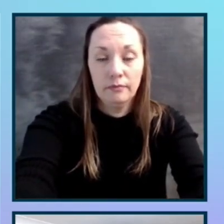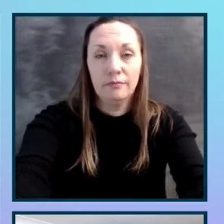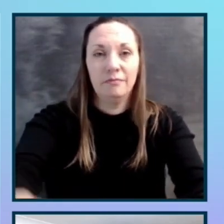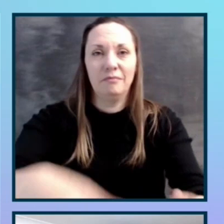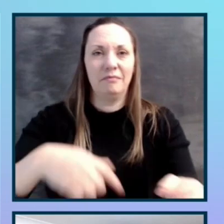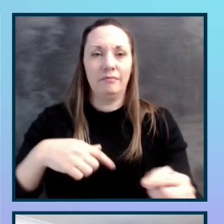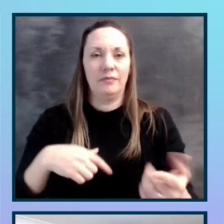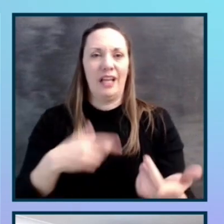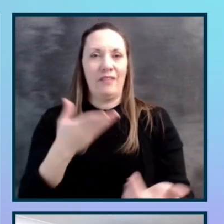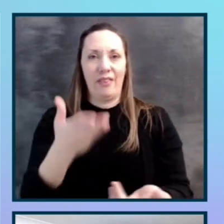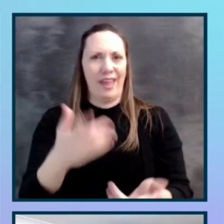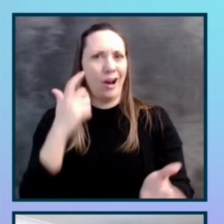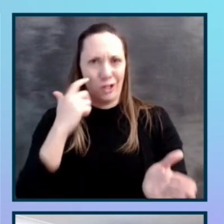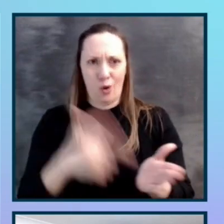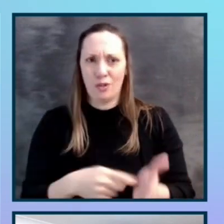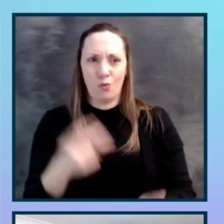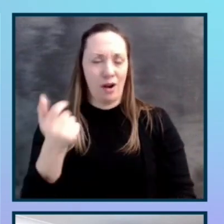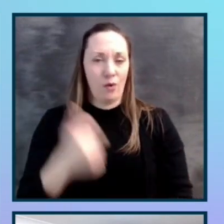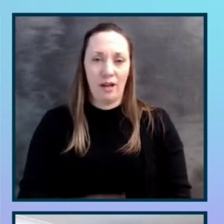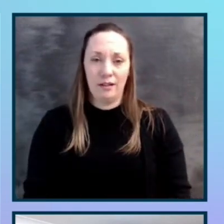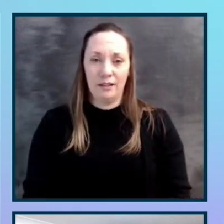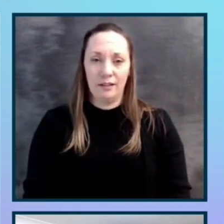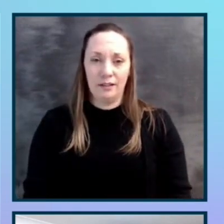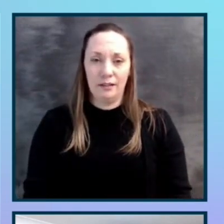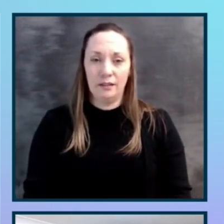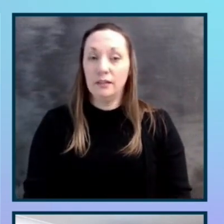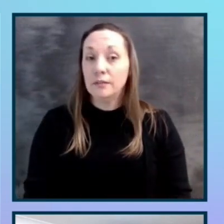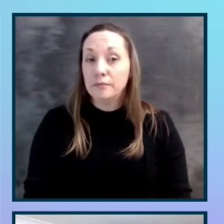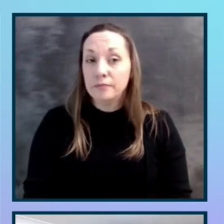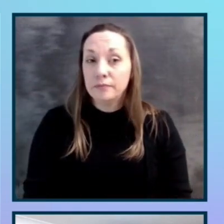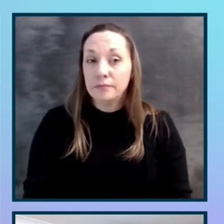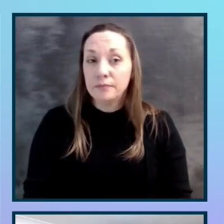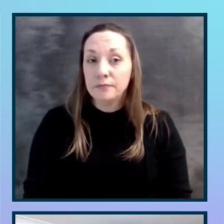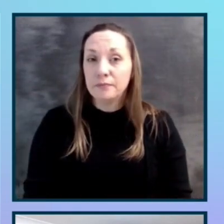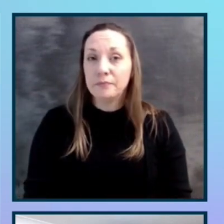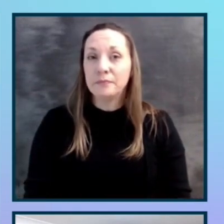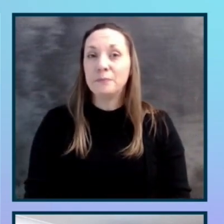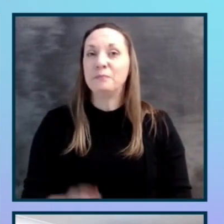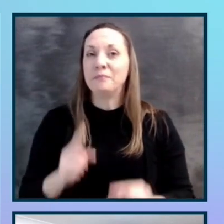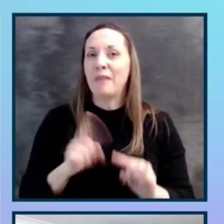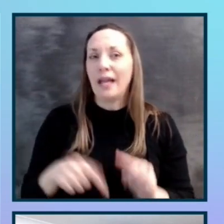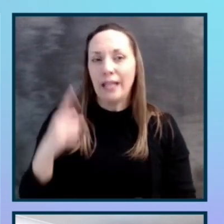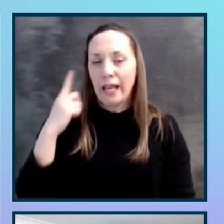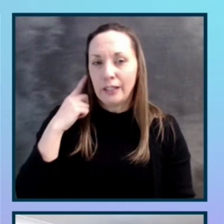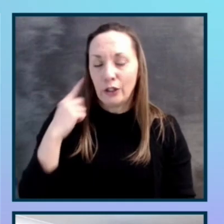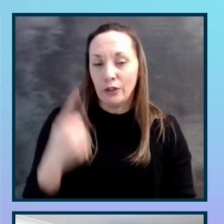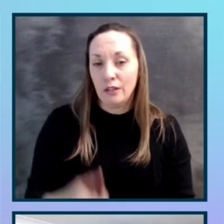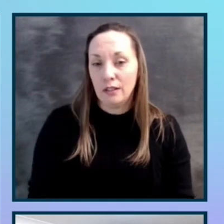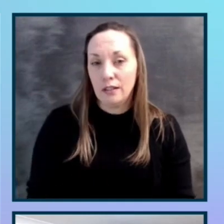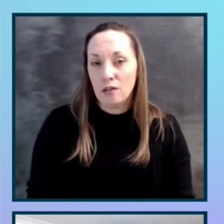[Narrator] Game options, settings, controller, input, gameplay, HUD,